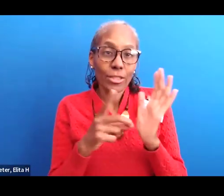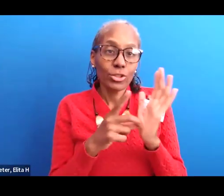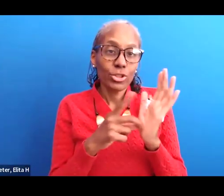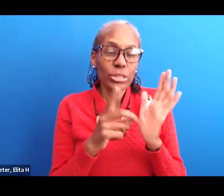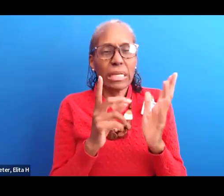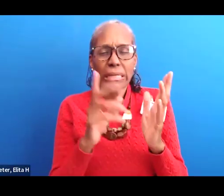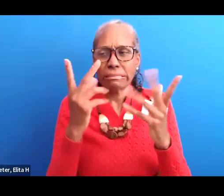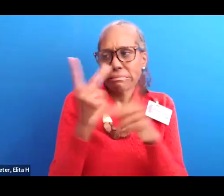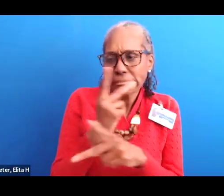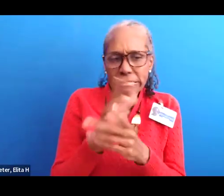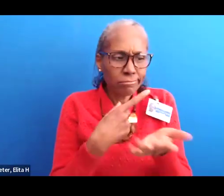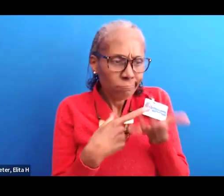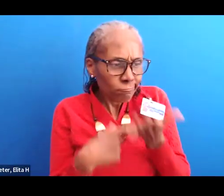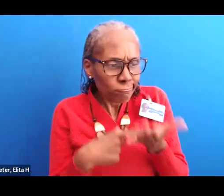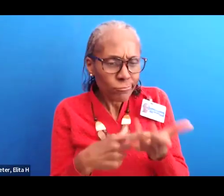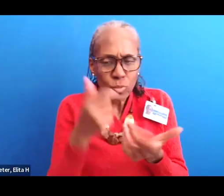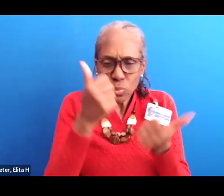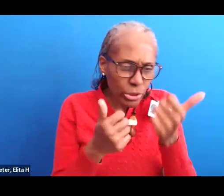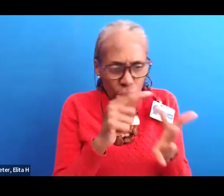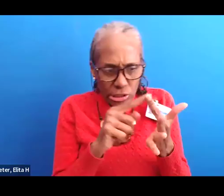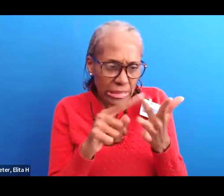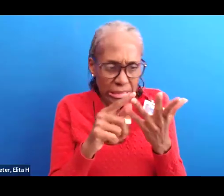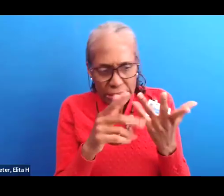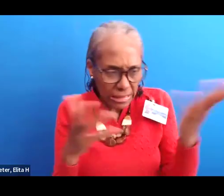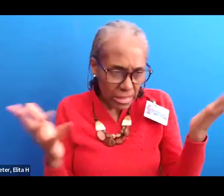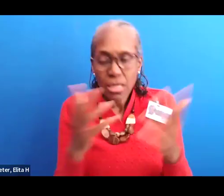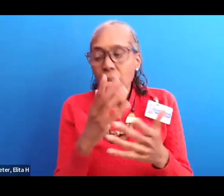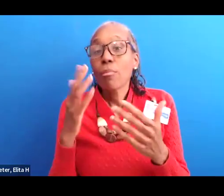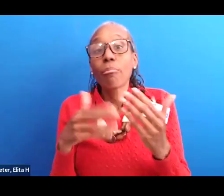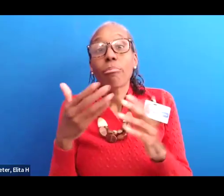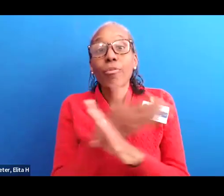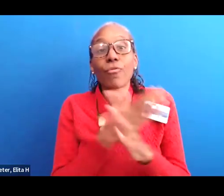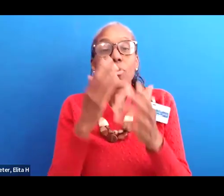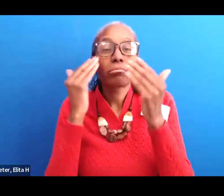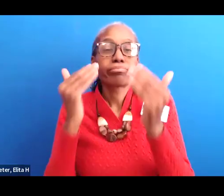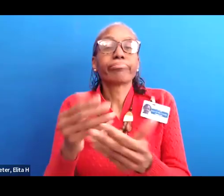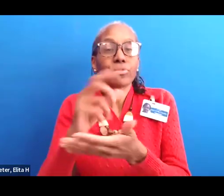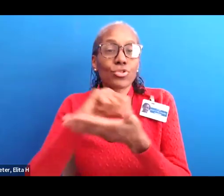all this out before you jump into a surgical procedure. Figure out what the problem is.